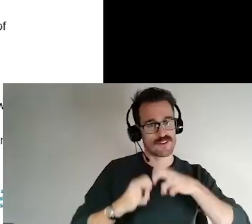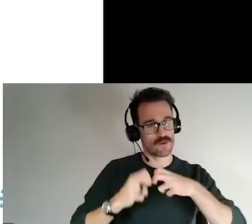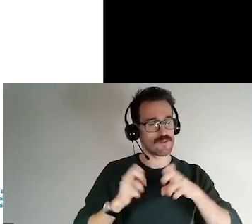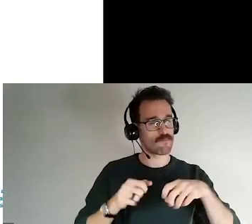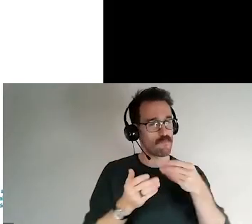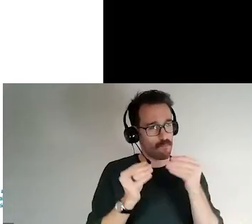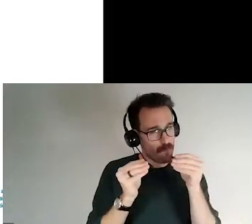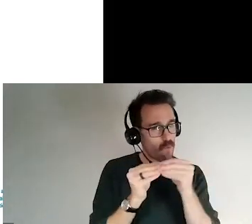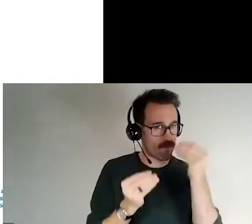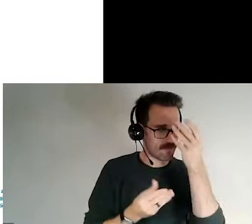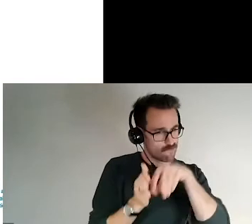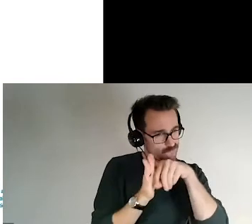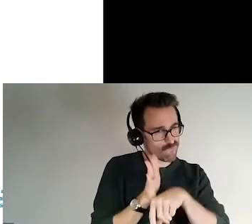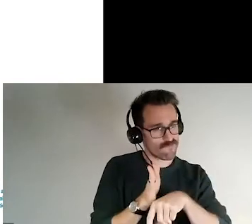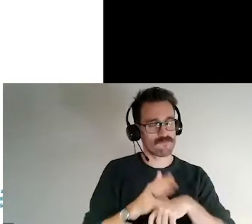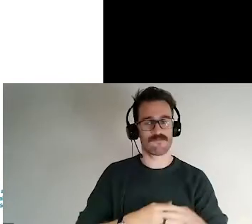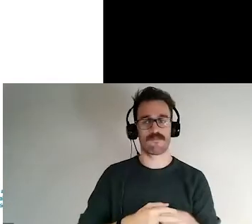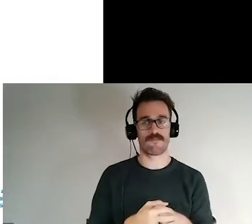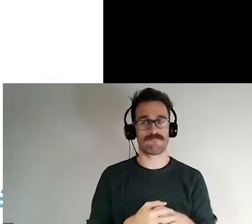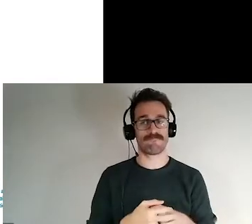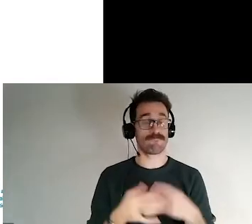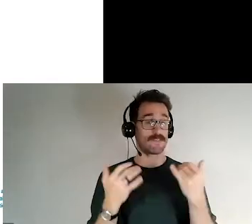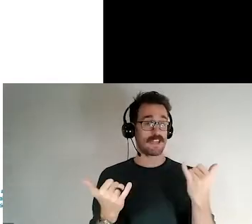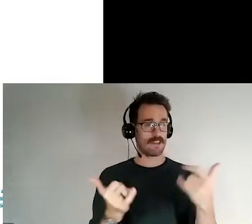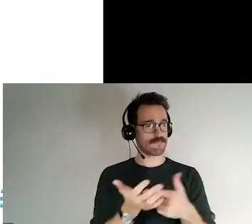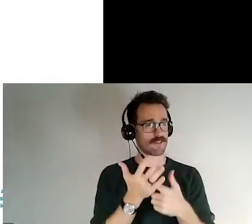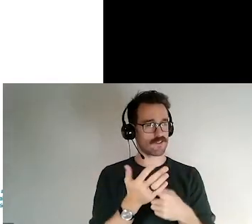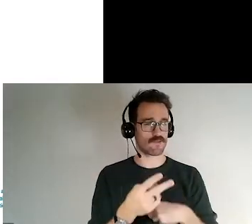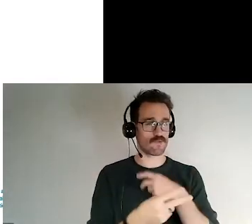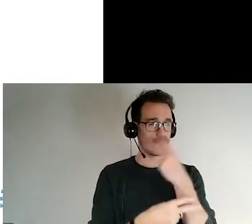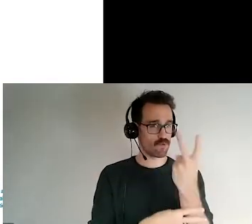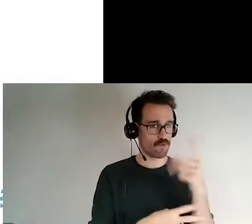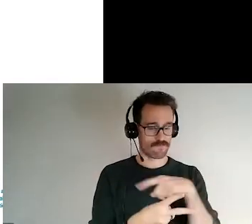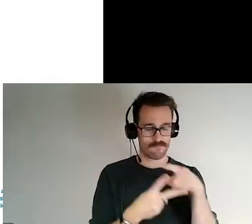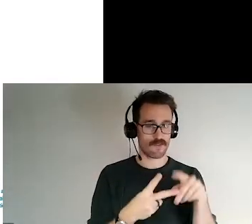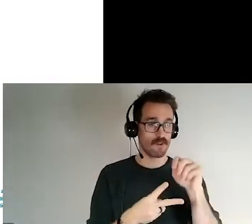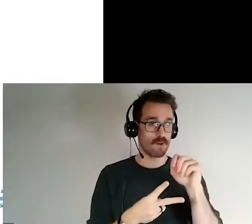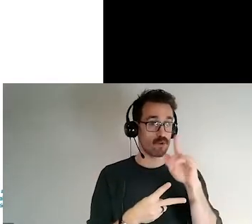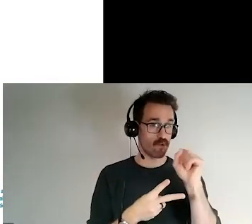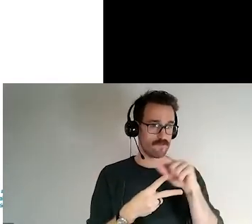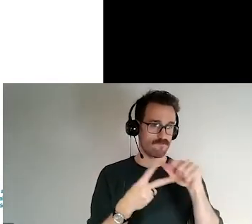And I want to talk today about two tools and resources, really mostly one the Job Demands